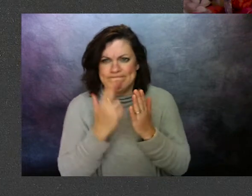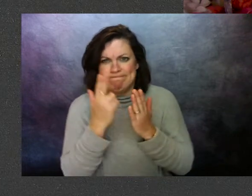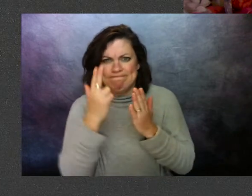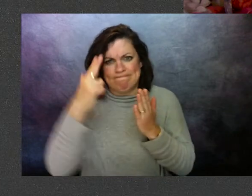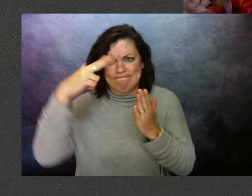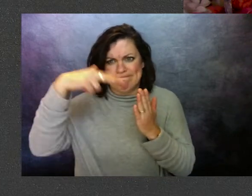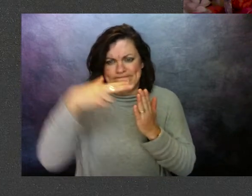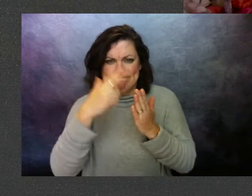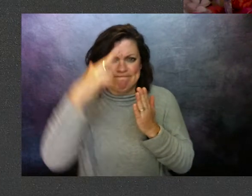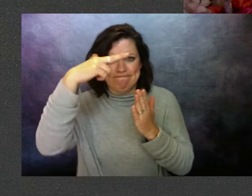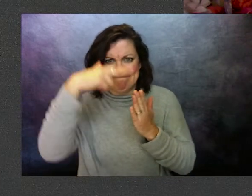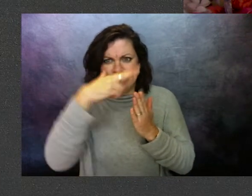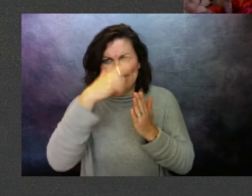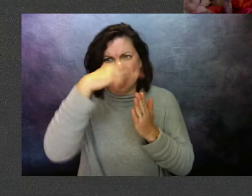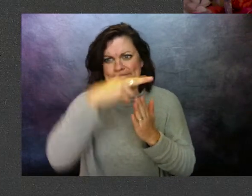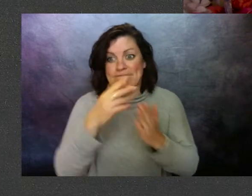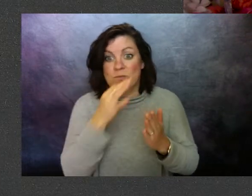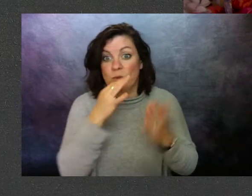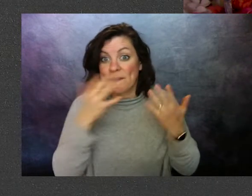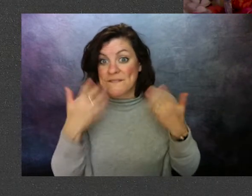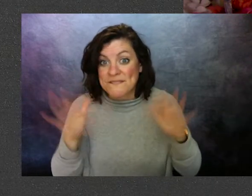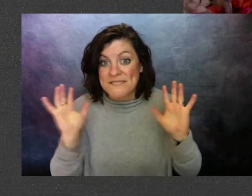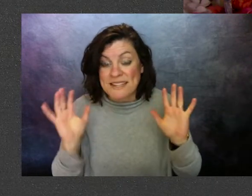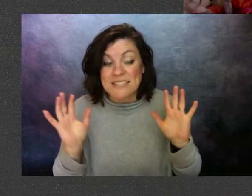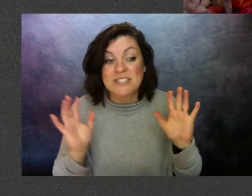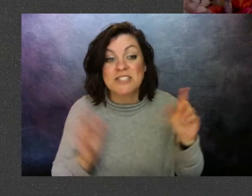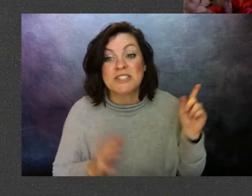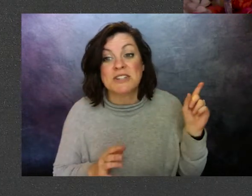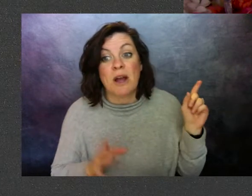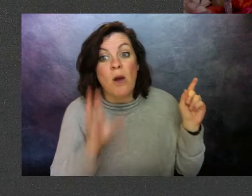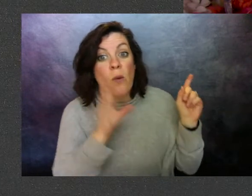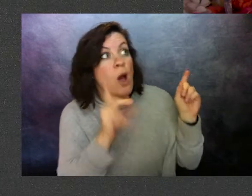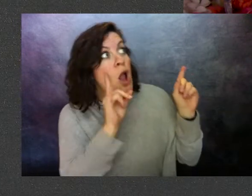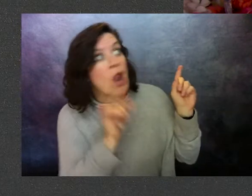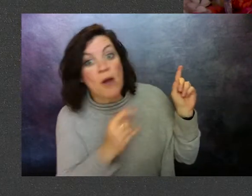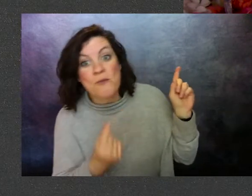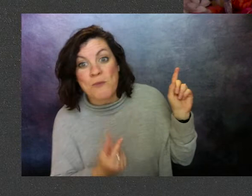And once you have your hand print all cut out,